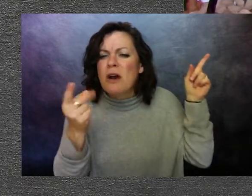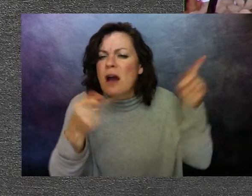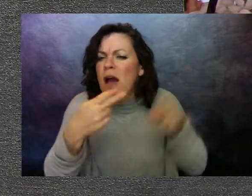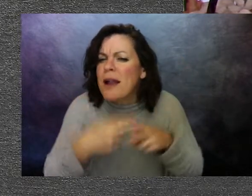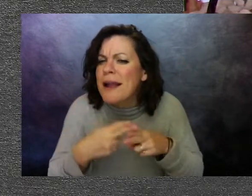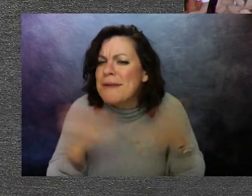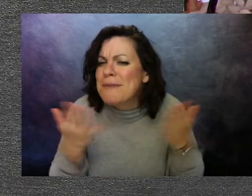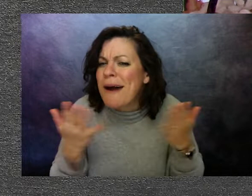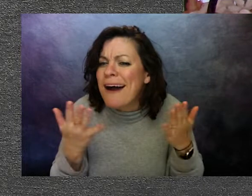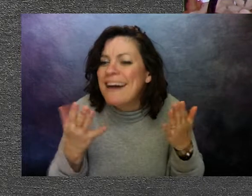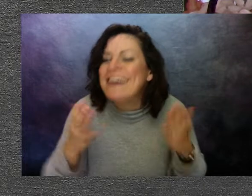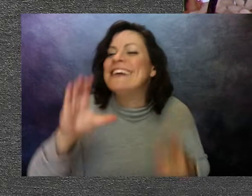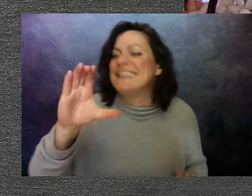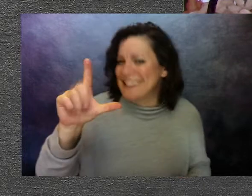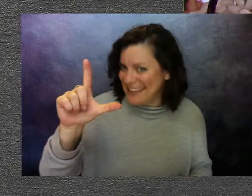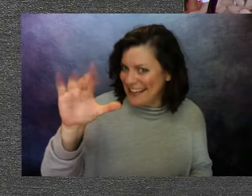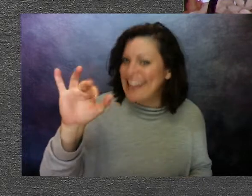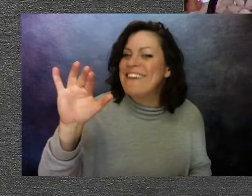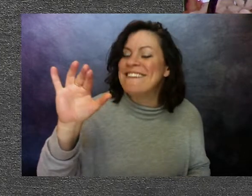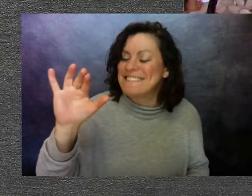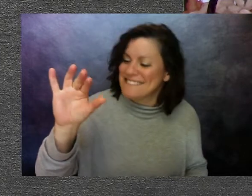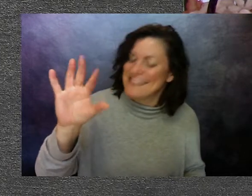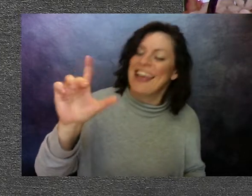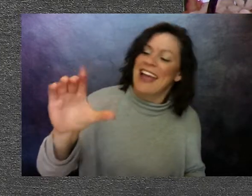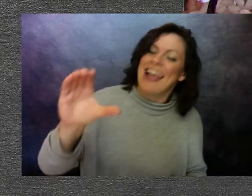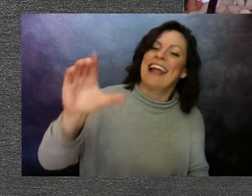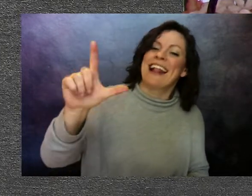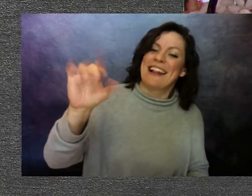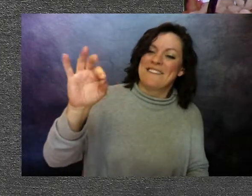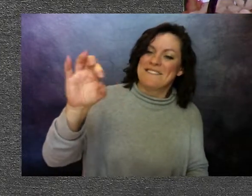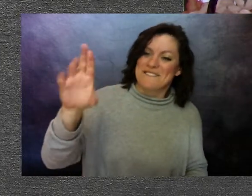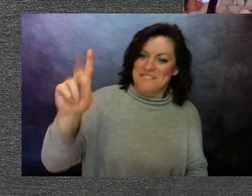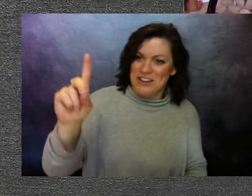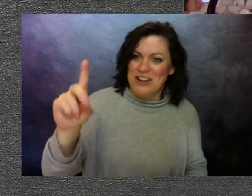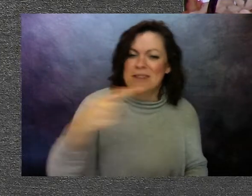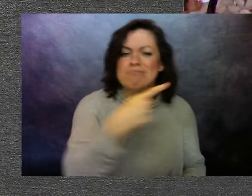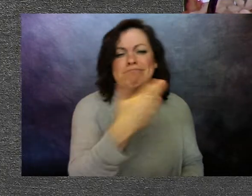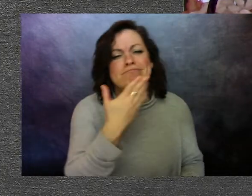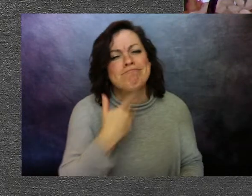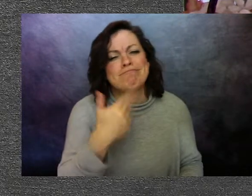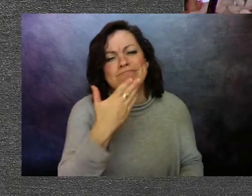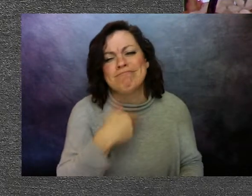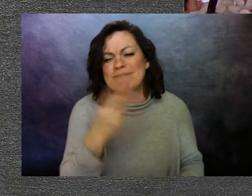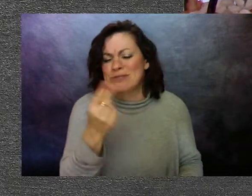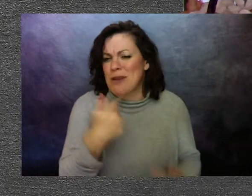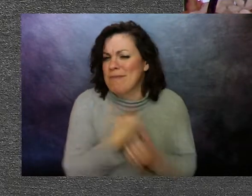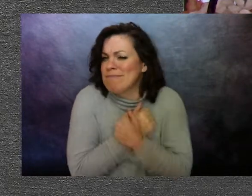and his name is Clifford. I love the Clifford stories. And so, we are gonna read this story today,